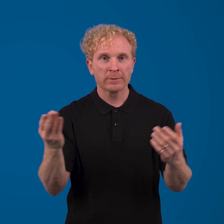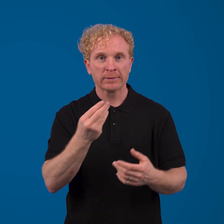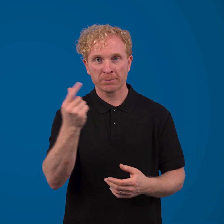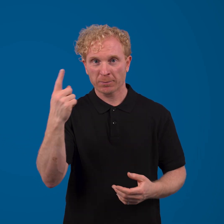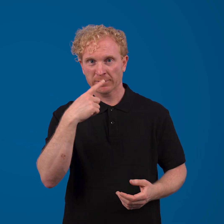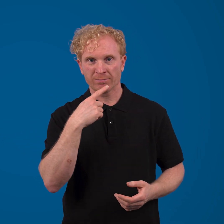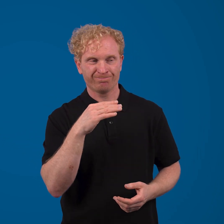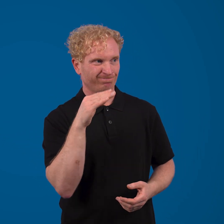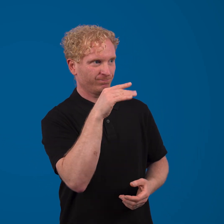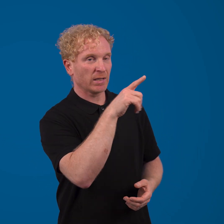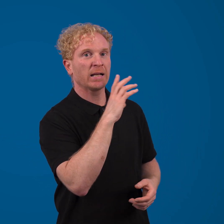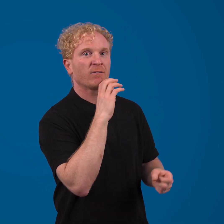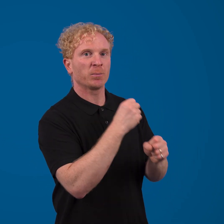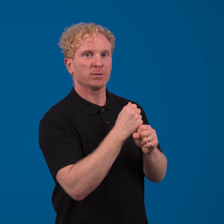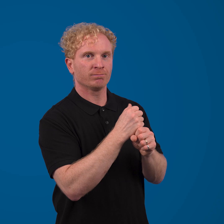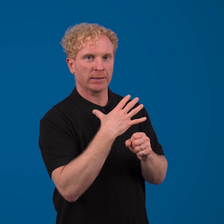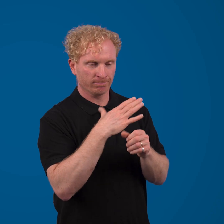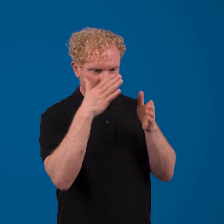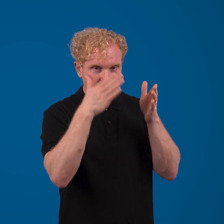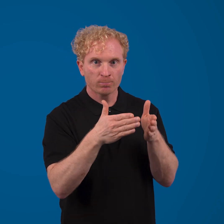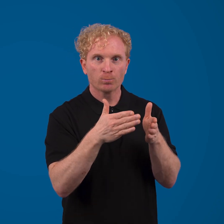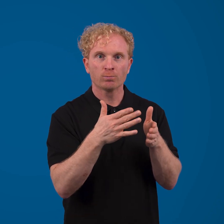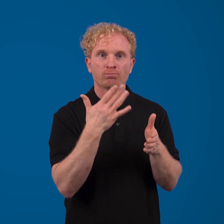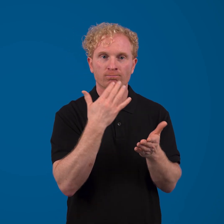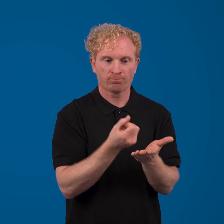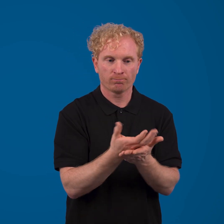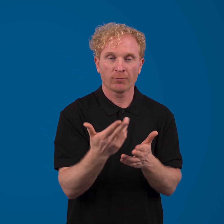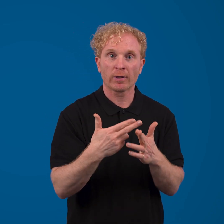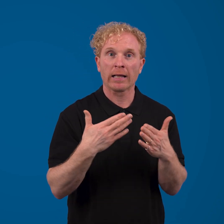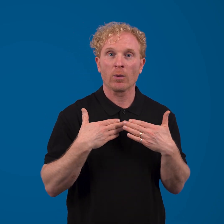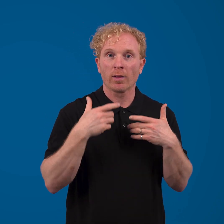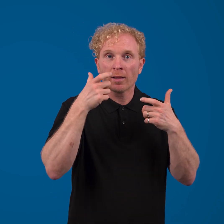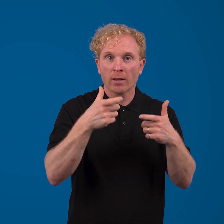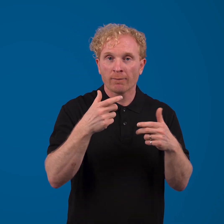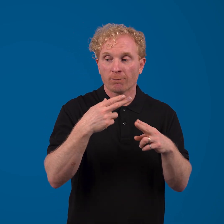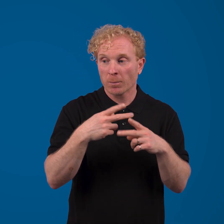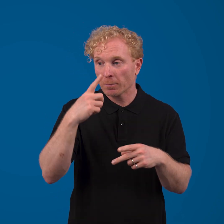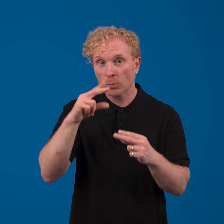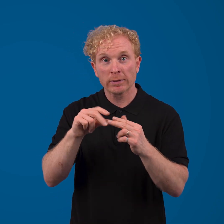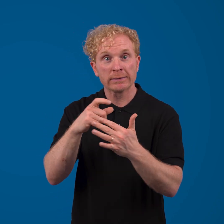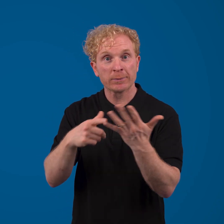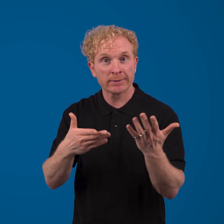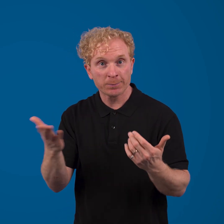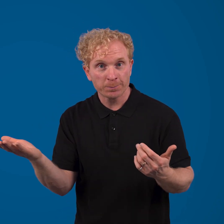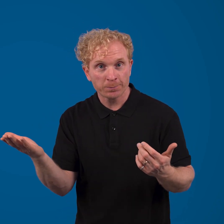Some people said governments need to address the cost of healthcare for people with disability,